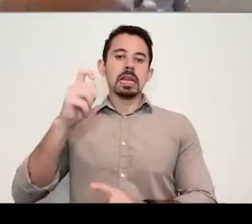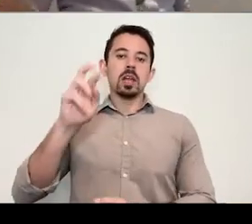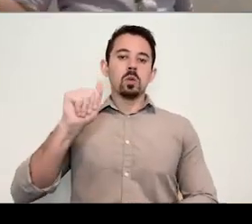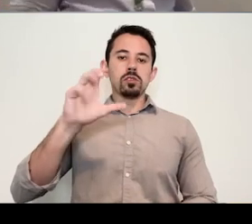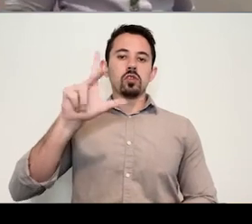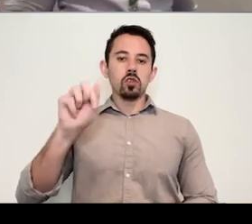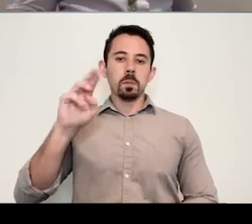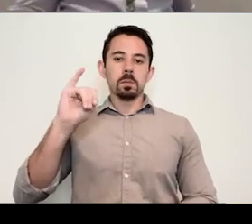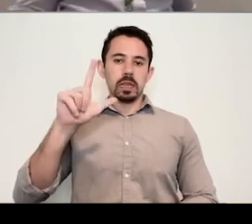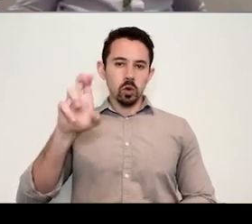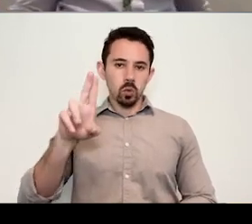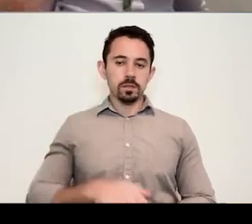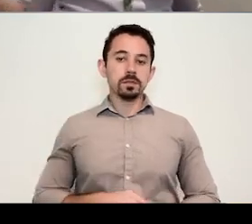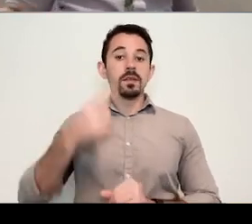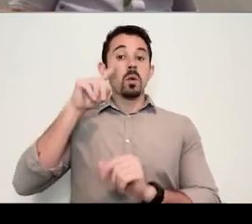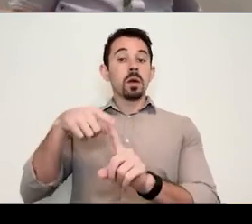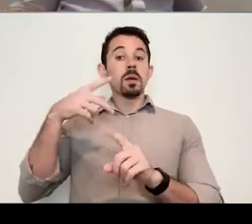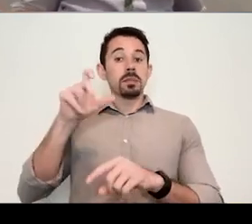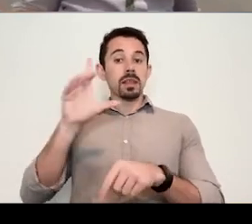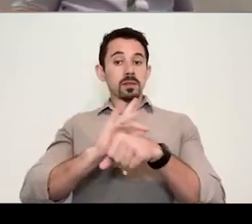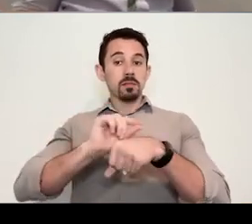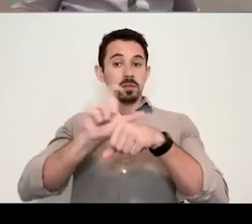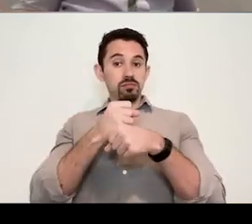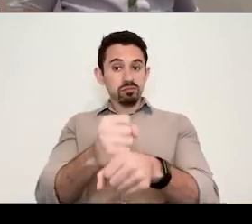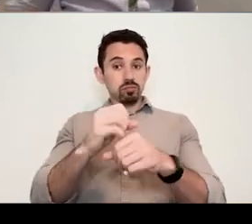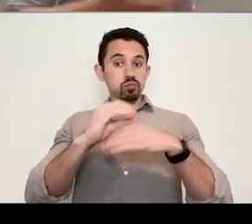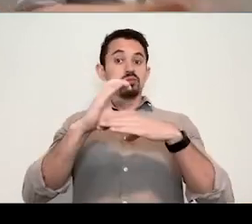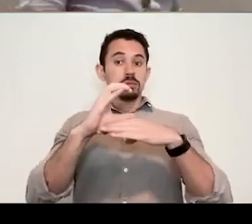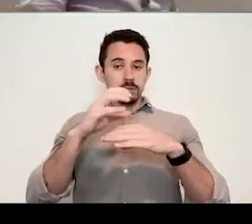is necessary for the detection of Pel in the extracellular milieu and thereby for